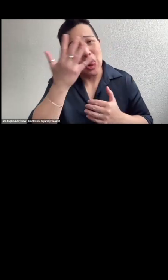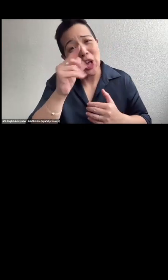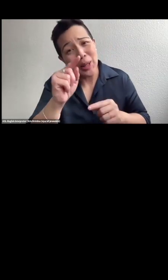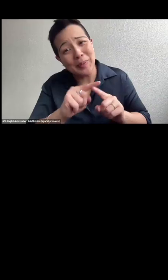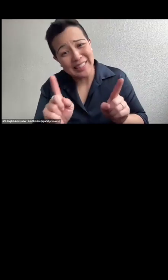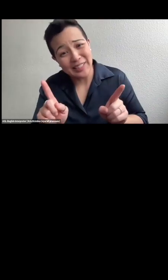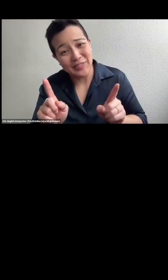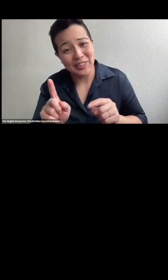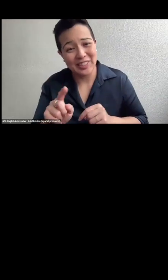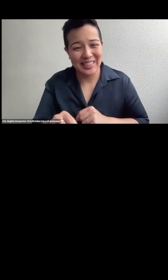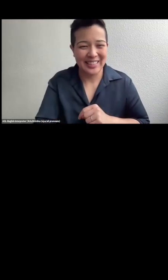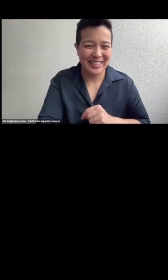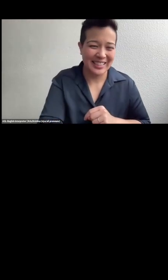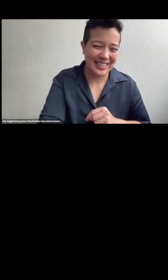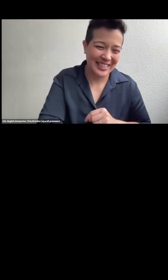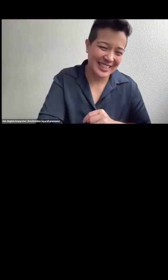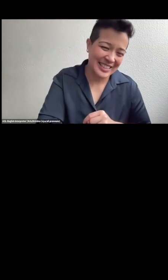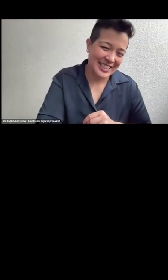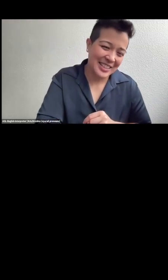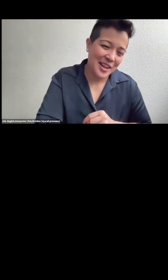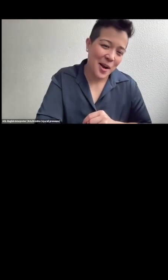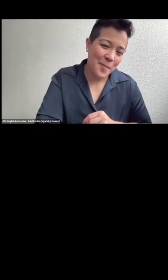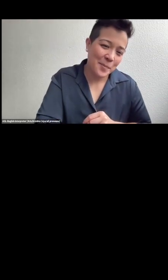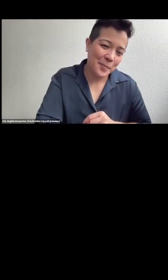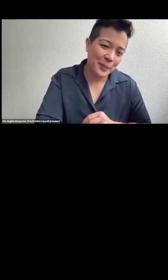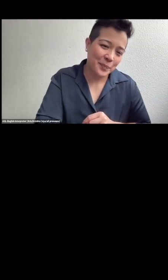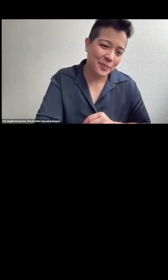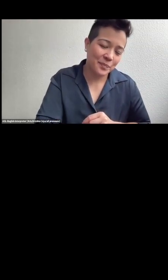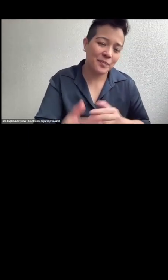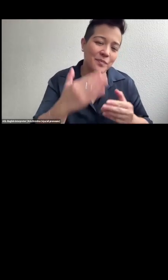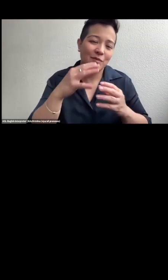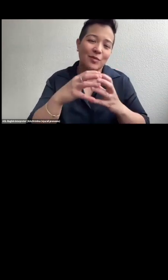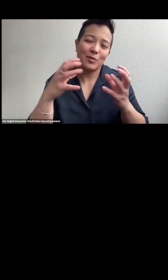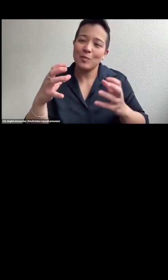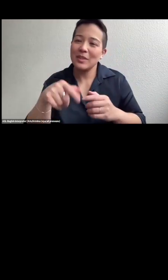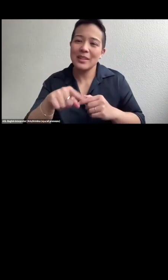as they get older. Thank you all so much, this has been such a wonderful conversation,